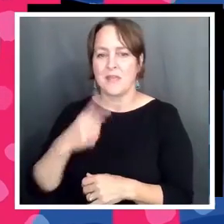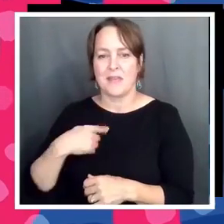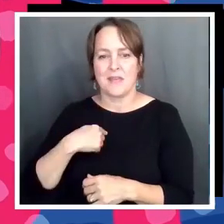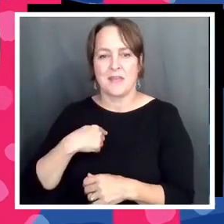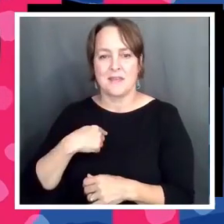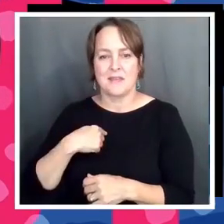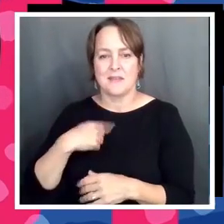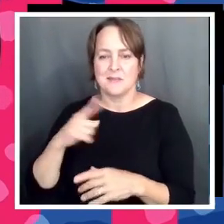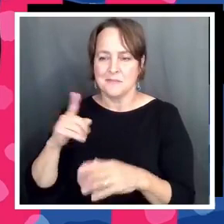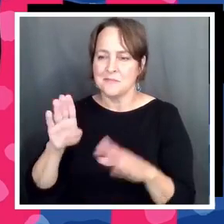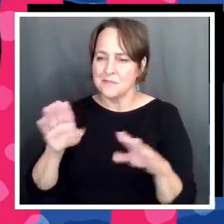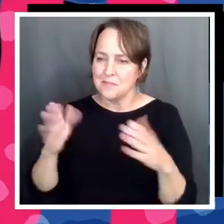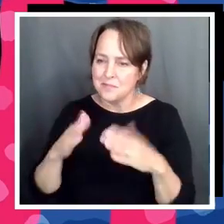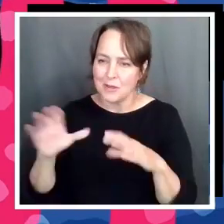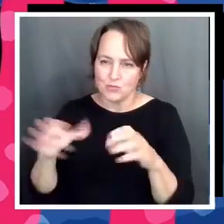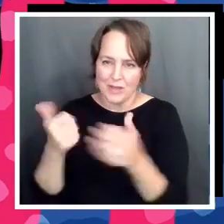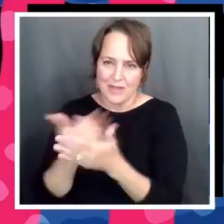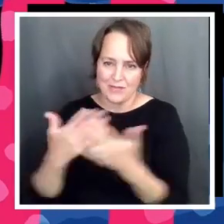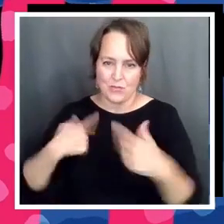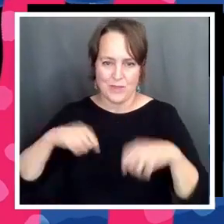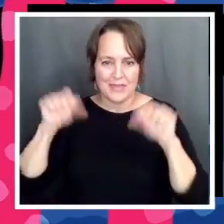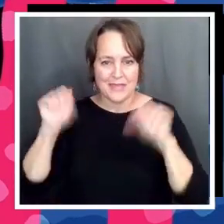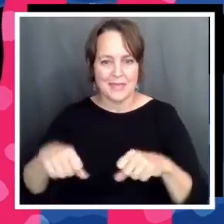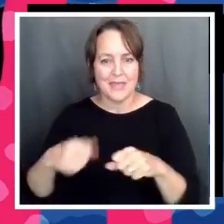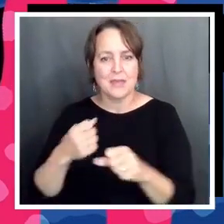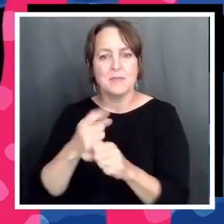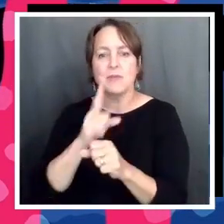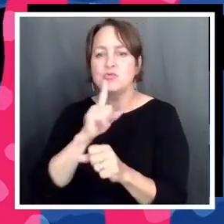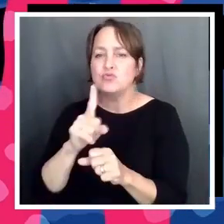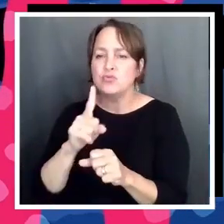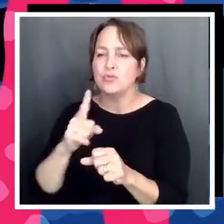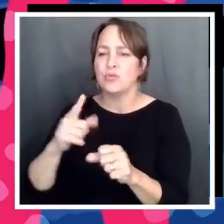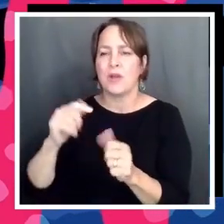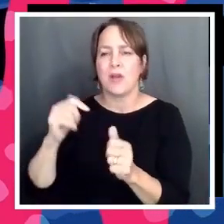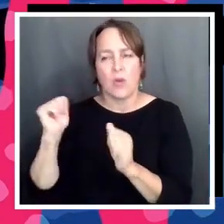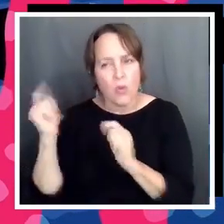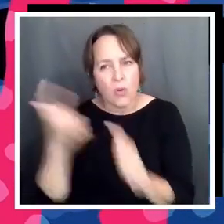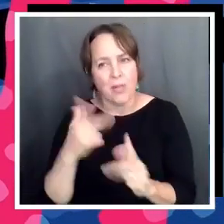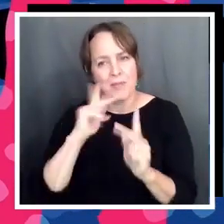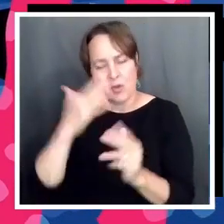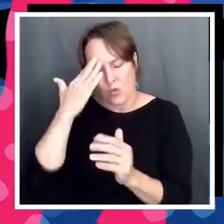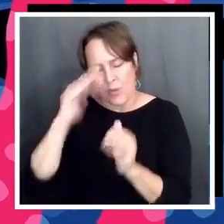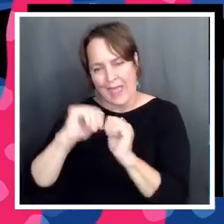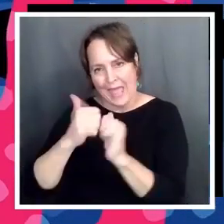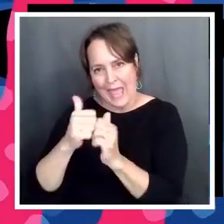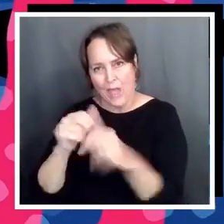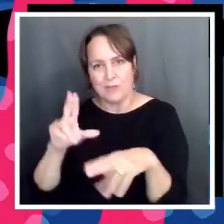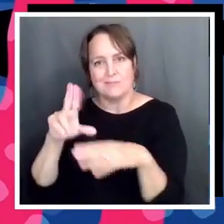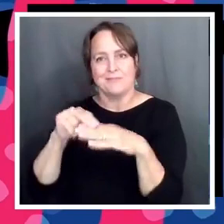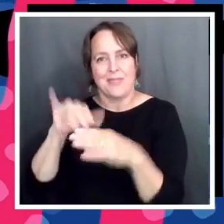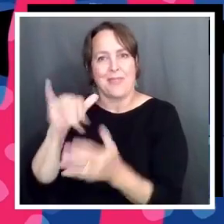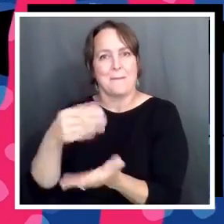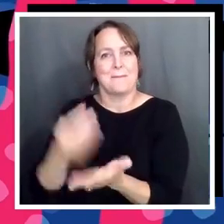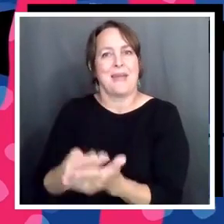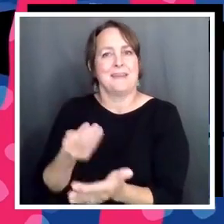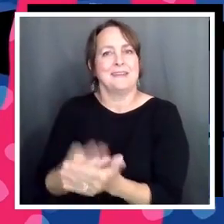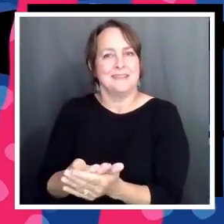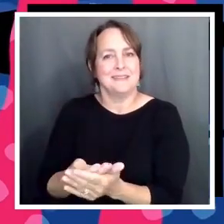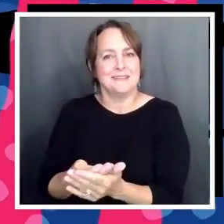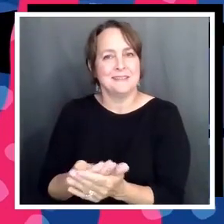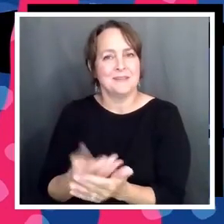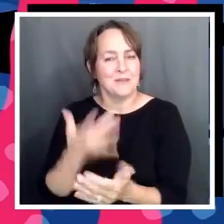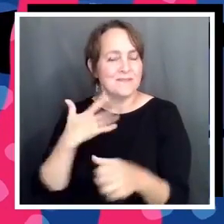SHARING YOUR PERSONAL